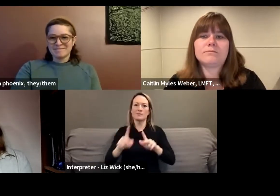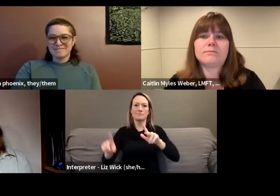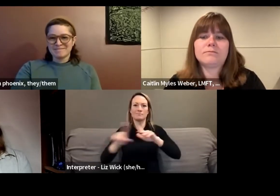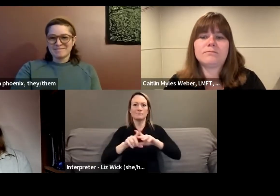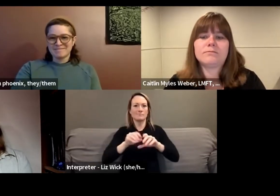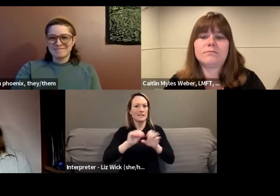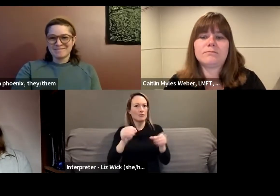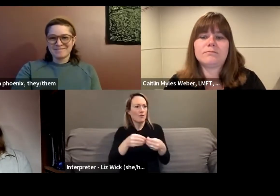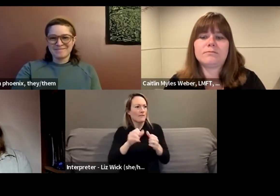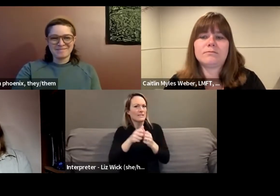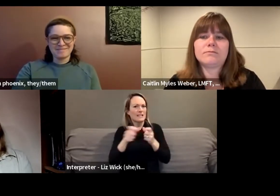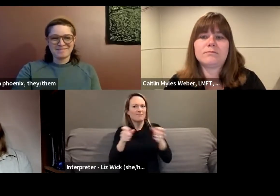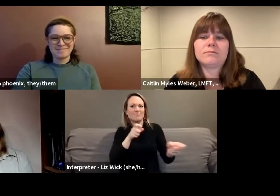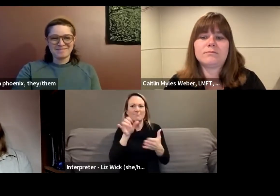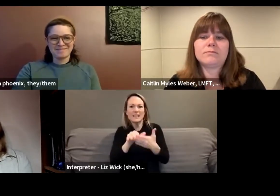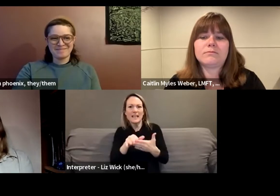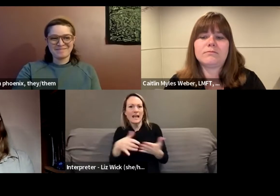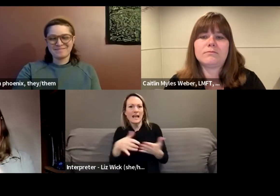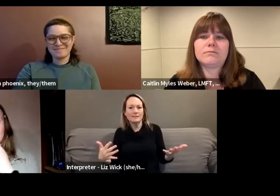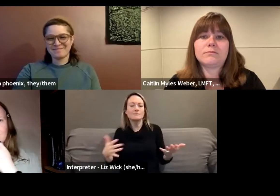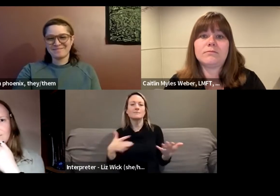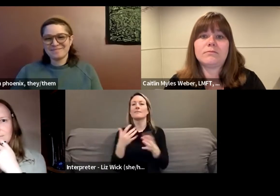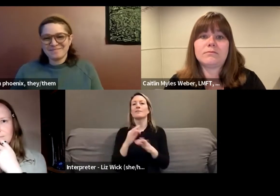Feel free to change that question to what works for you all.